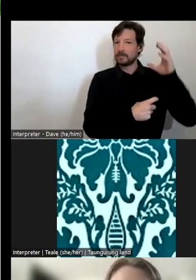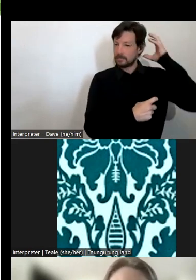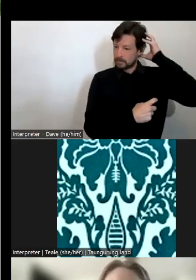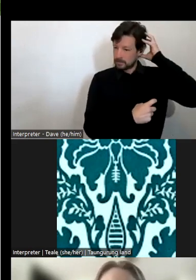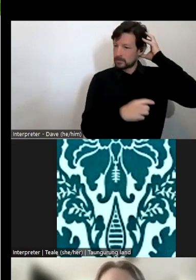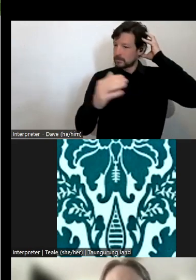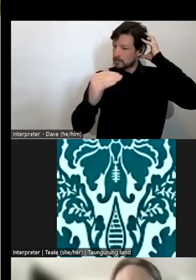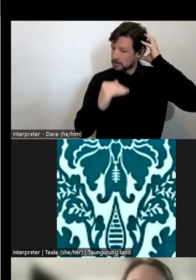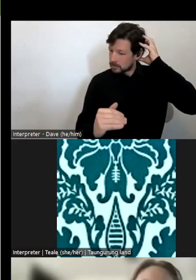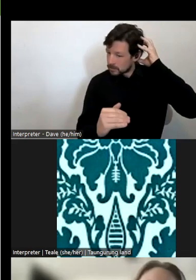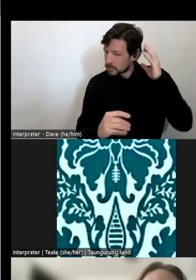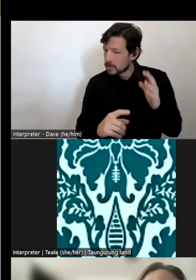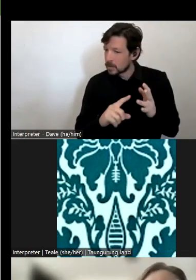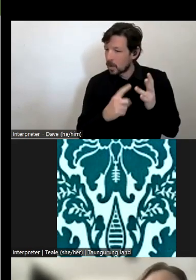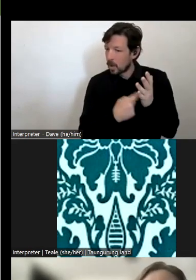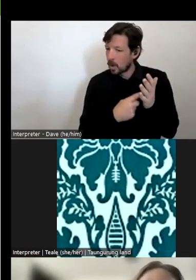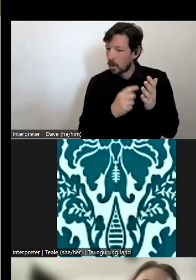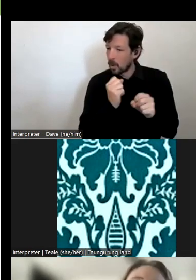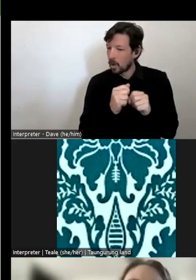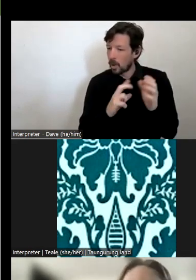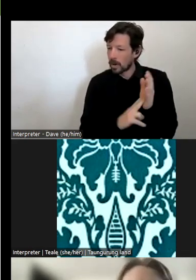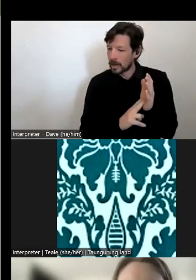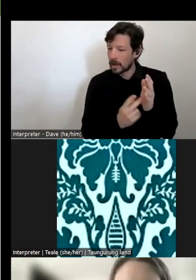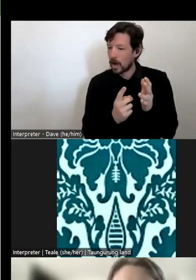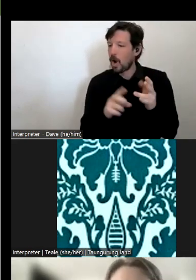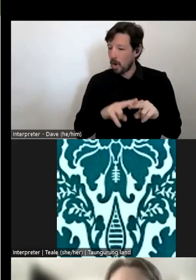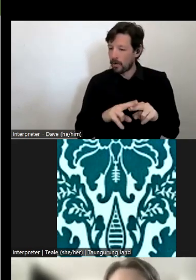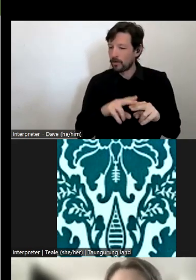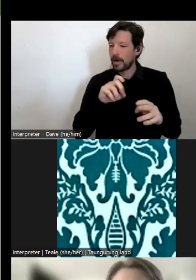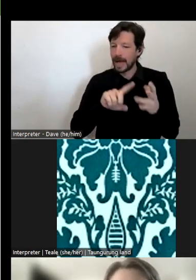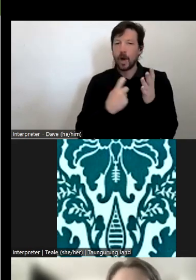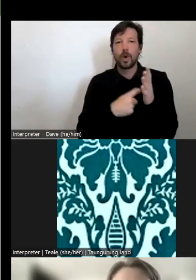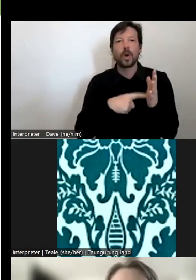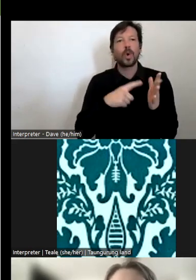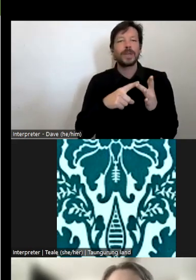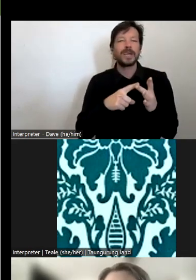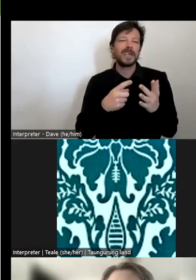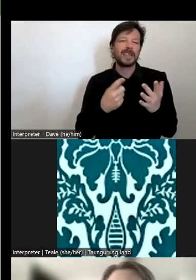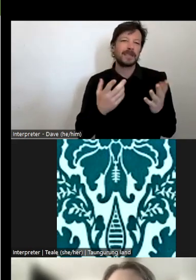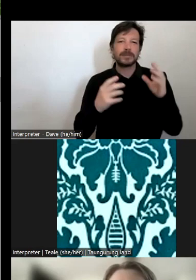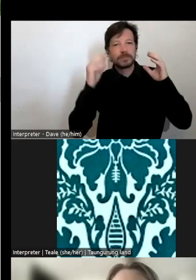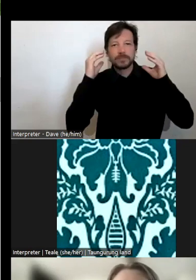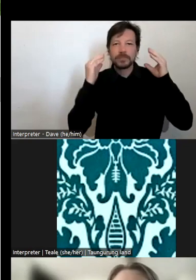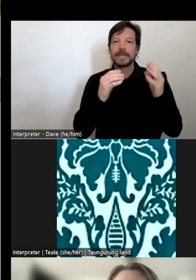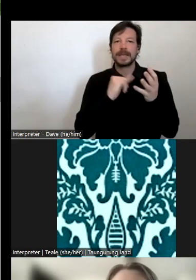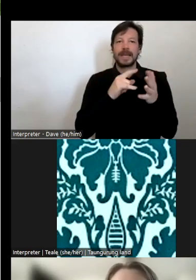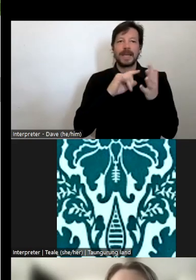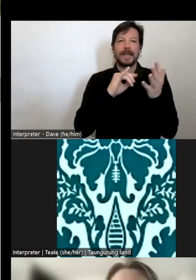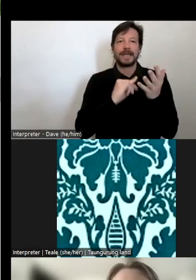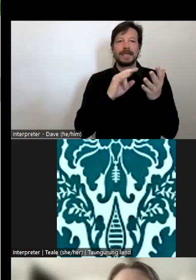which is a sensory organ for hearing. And that's just to orient you because the next slide, I've got is a picture